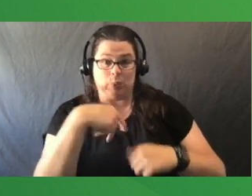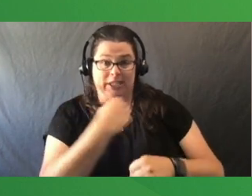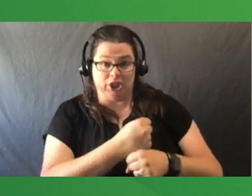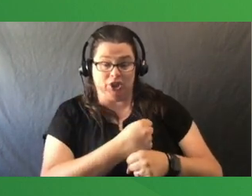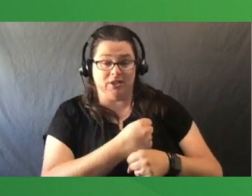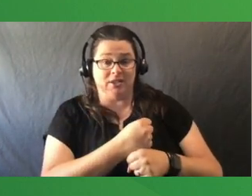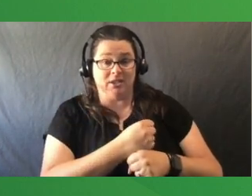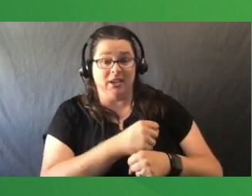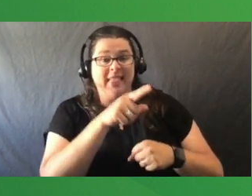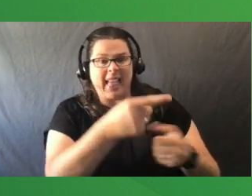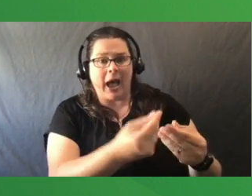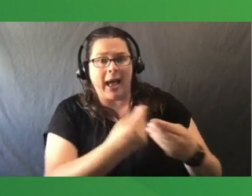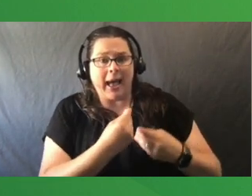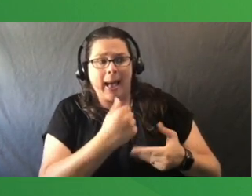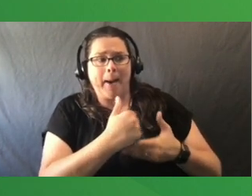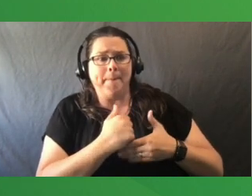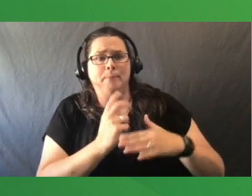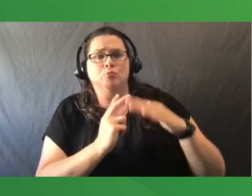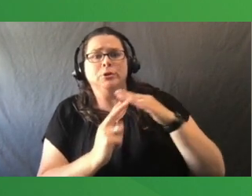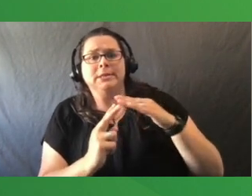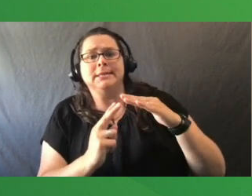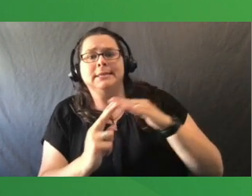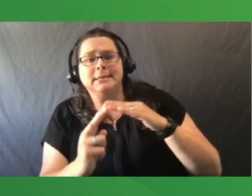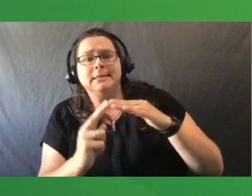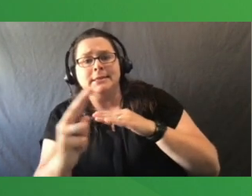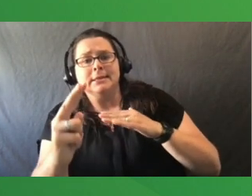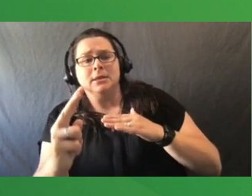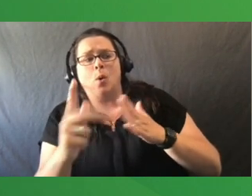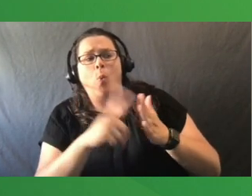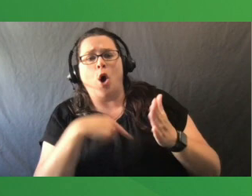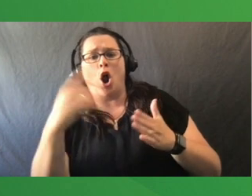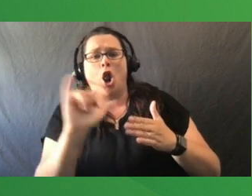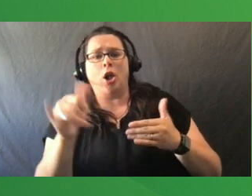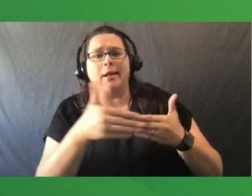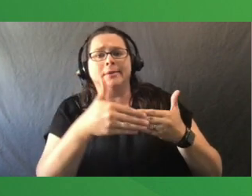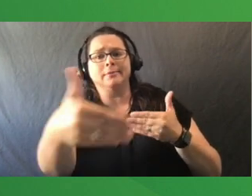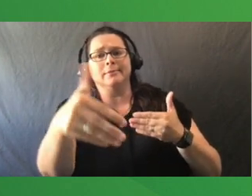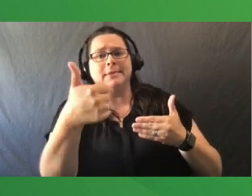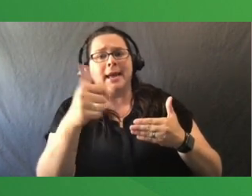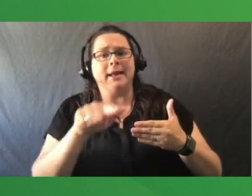some predictability as to what that Chaparral will look like in the next ten, 15, 20 years.